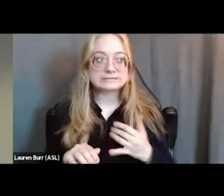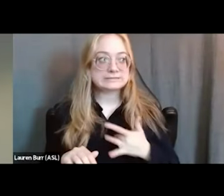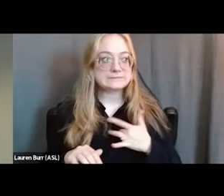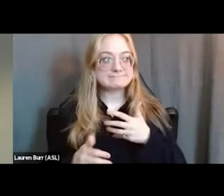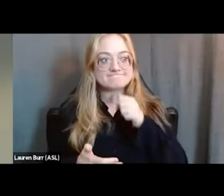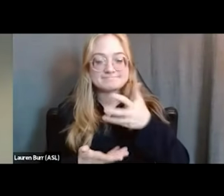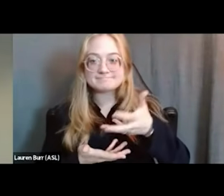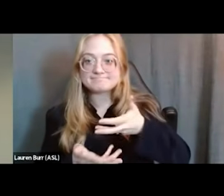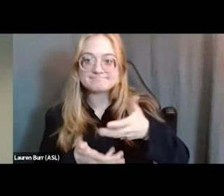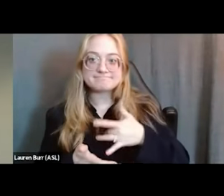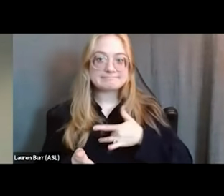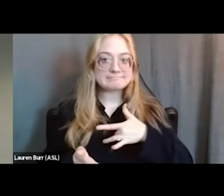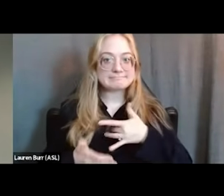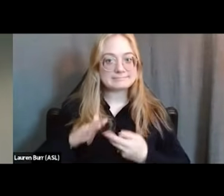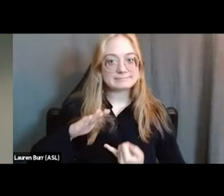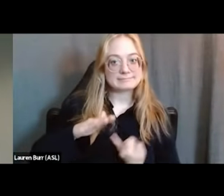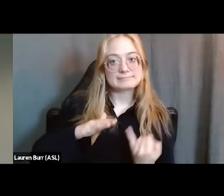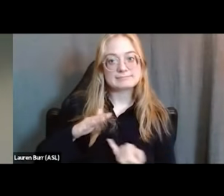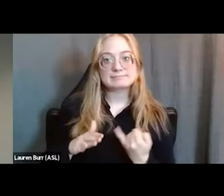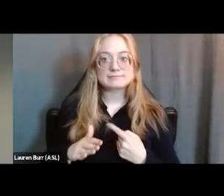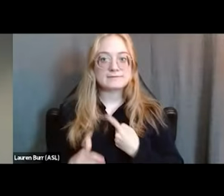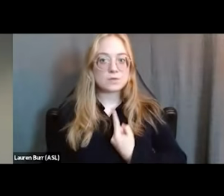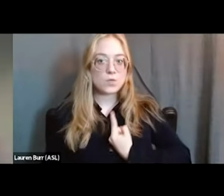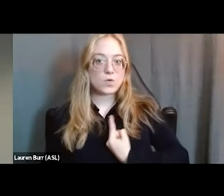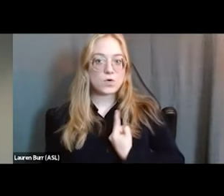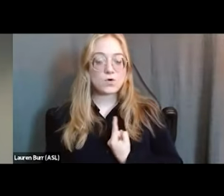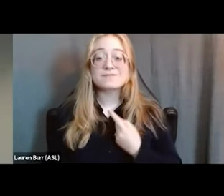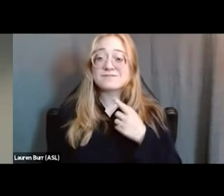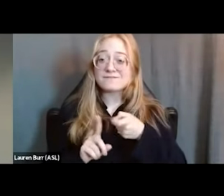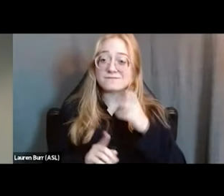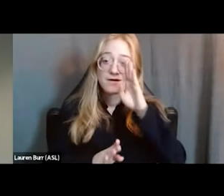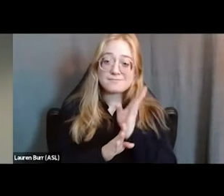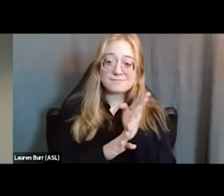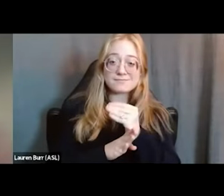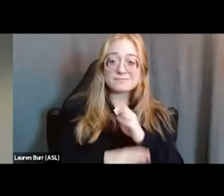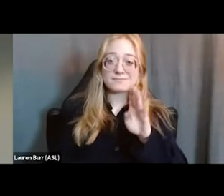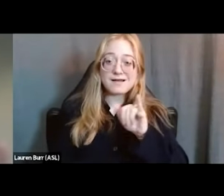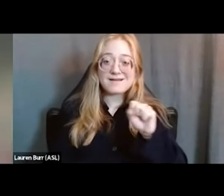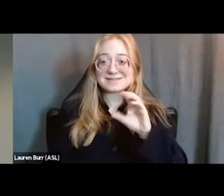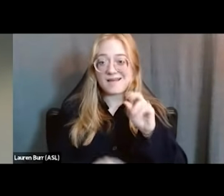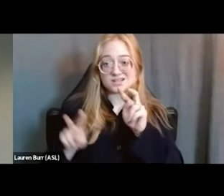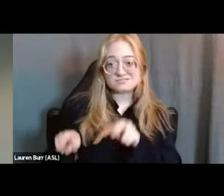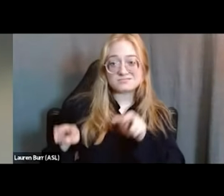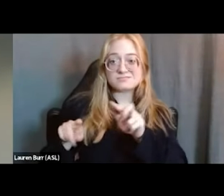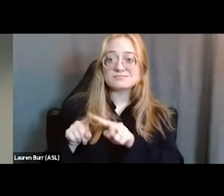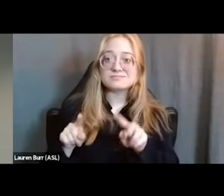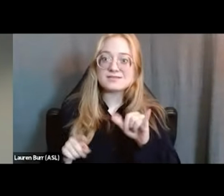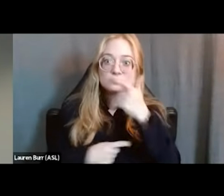and integrated into their community, both because of bias and stigma, and also just due sort of to the trauma of that disruption of homelessness and into housing